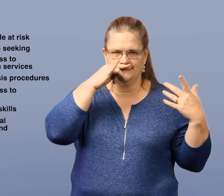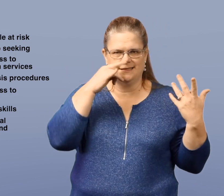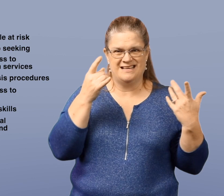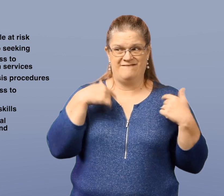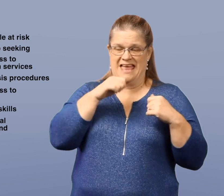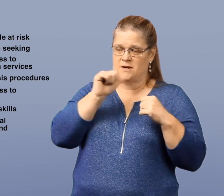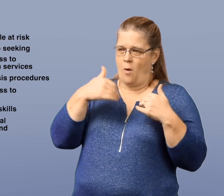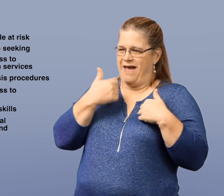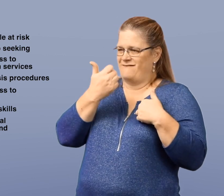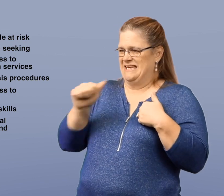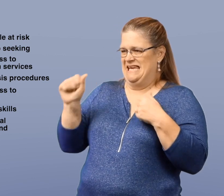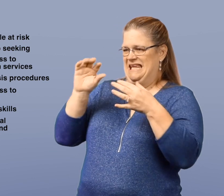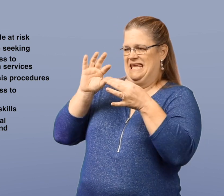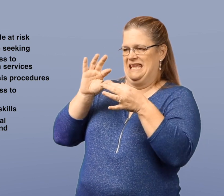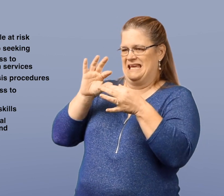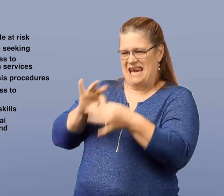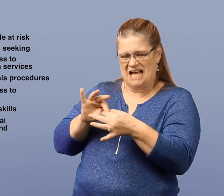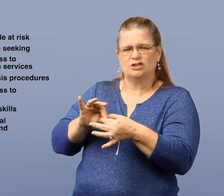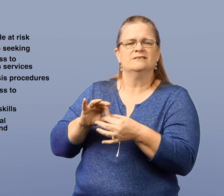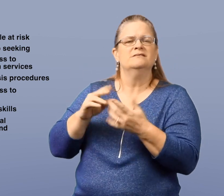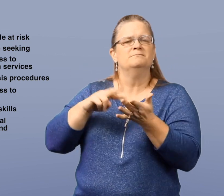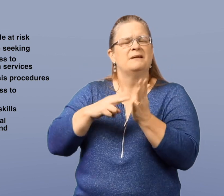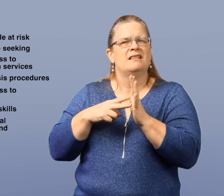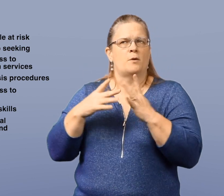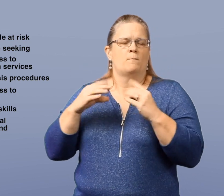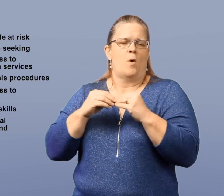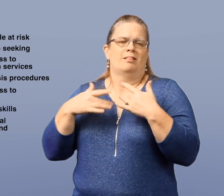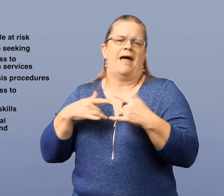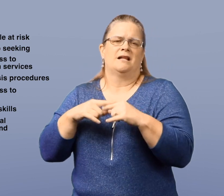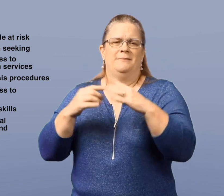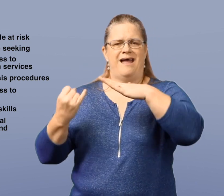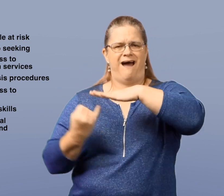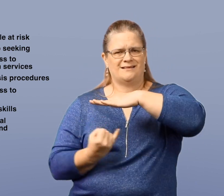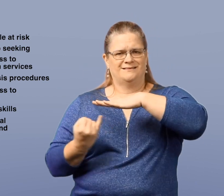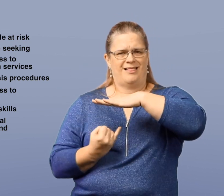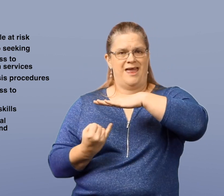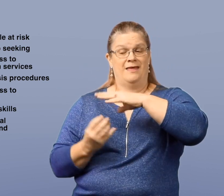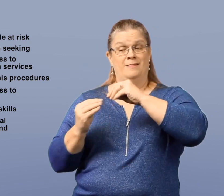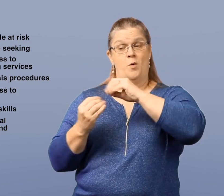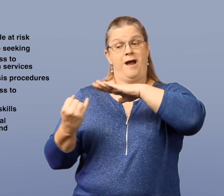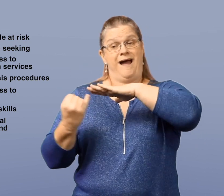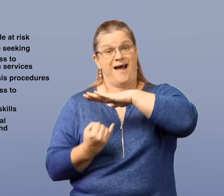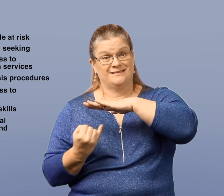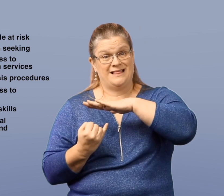Students without connections can lead to greater feelings of isolation.